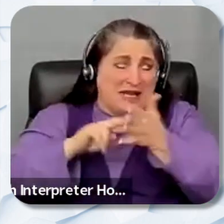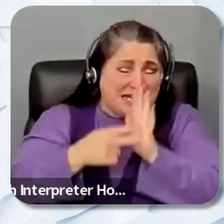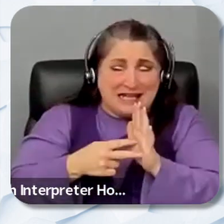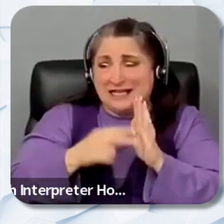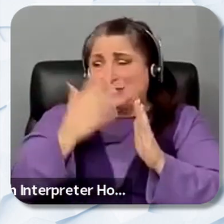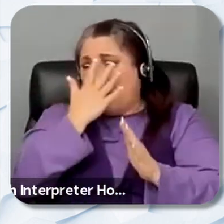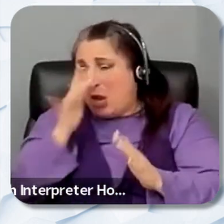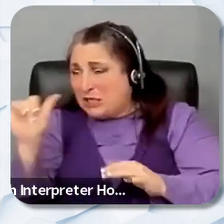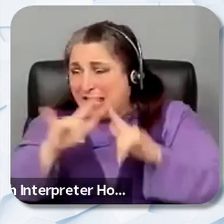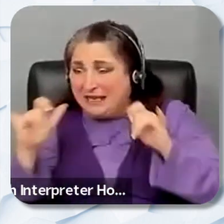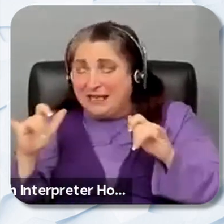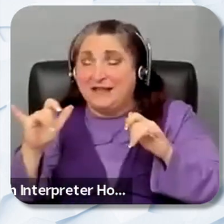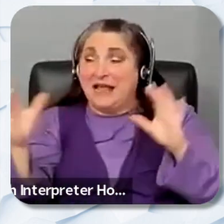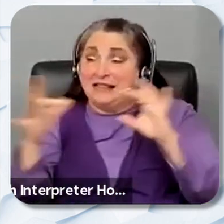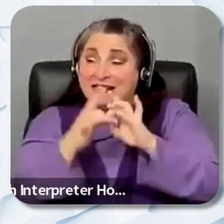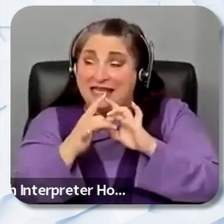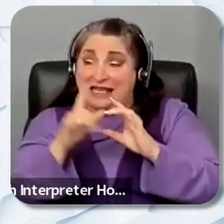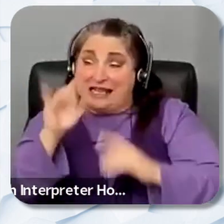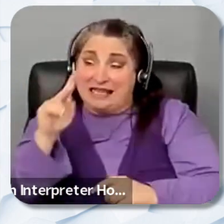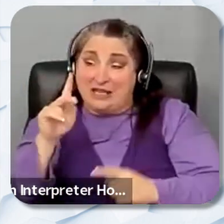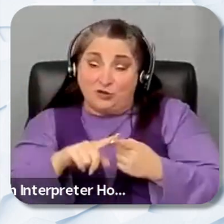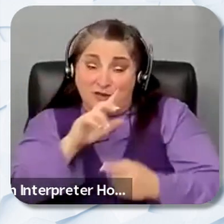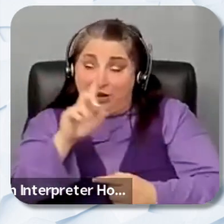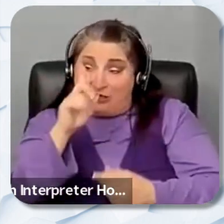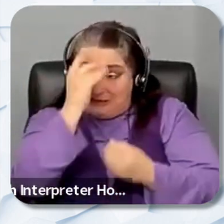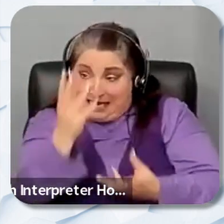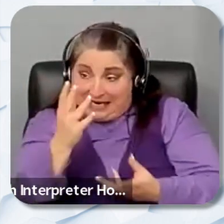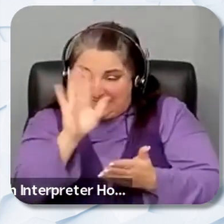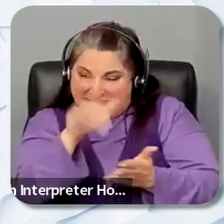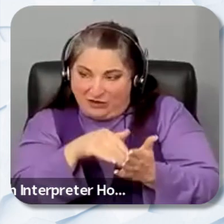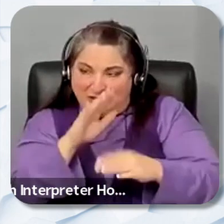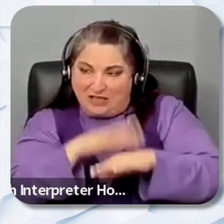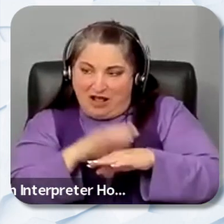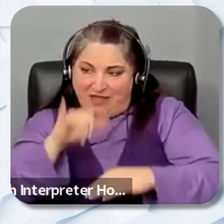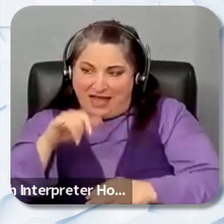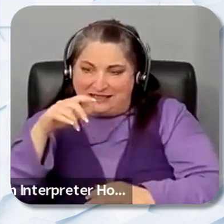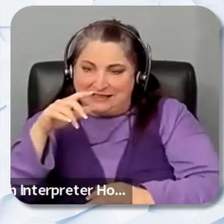The link to their data center is also on the Padlet. But we're happy. Your consultant can